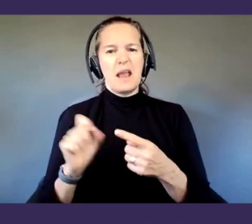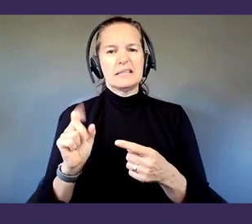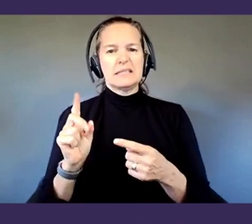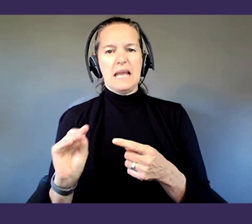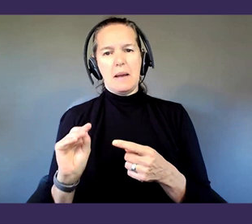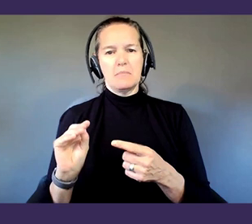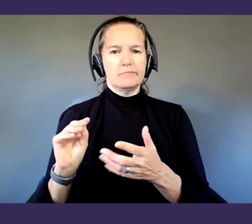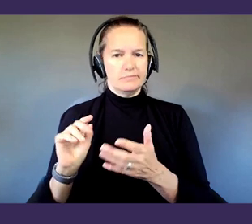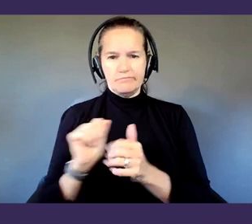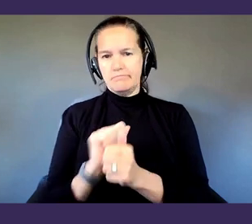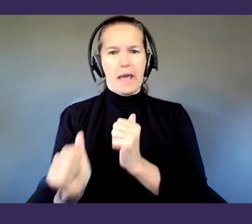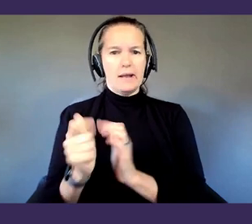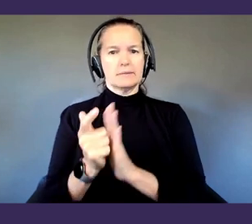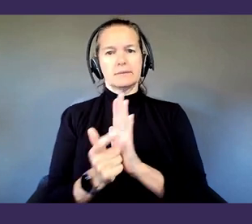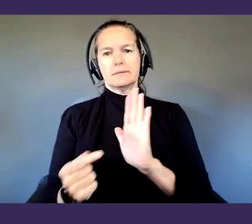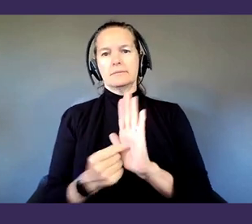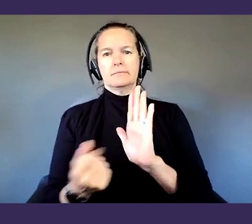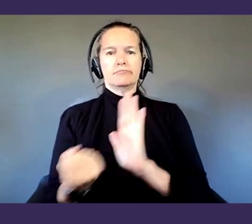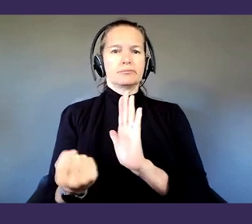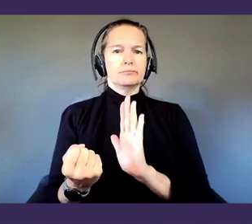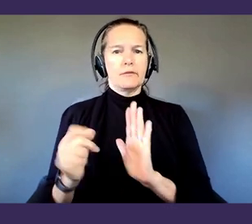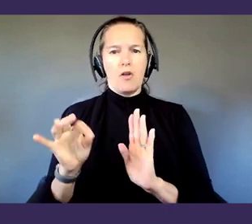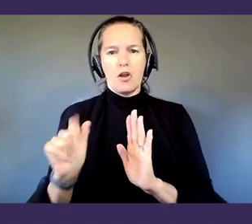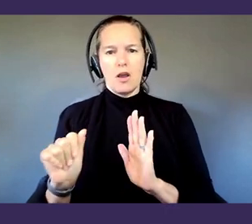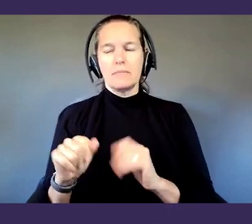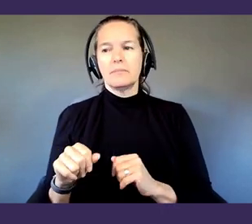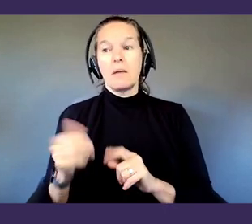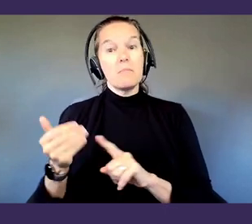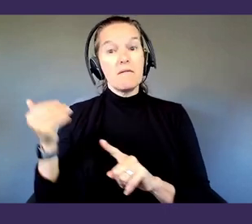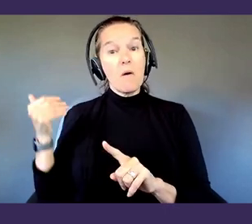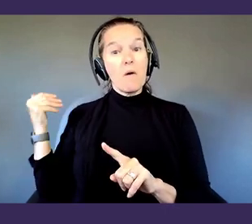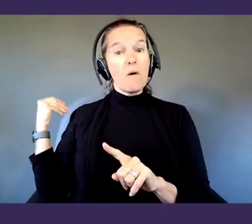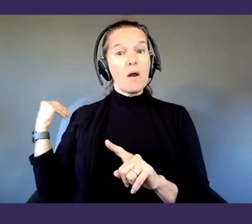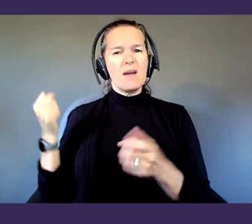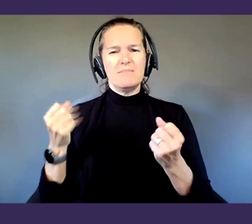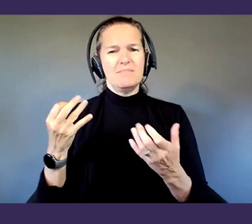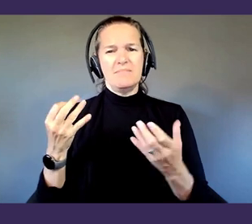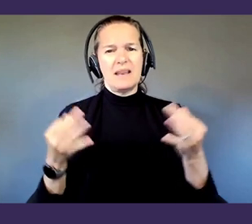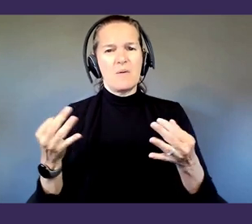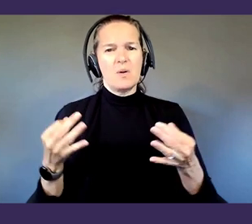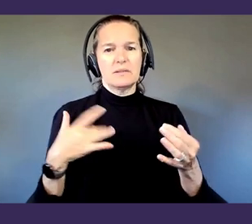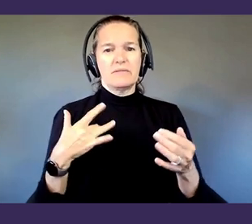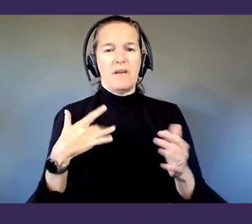and signed in the state of Florida, a lot of courts didn't really feel like they had to recognize it,